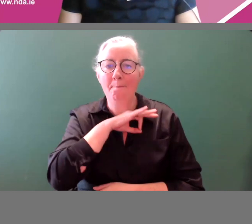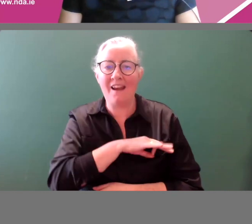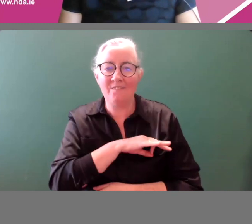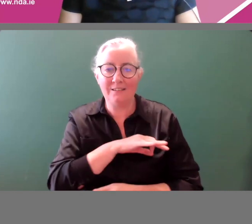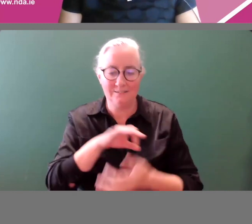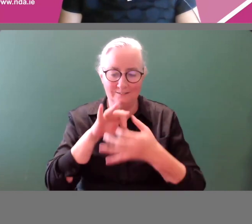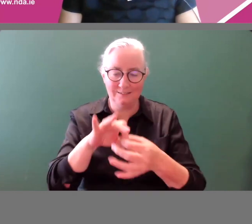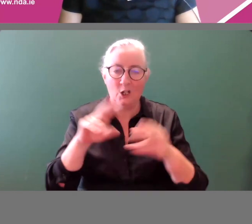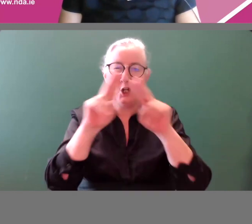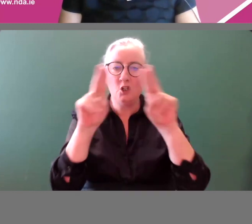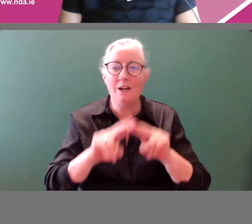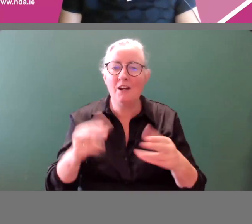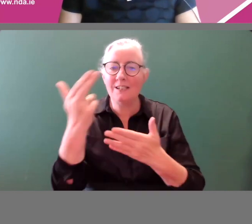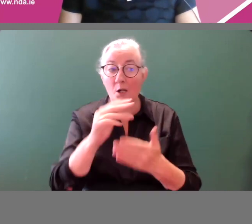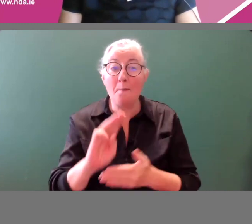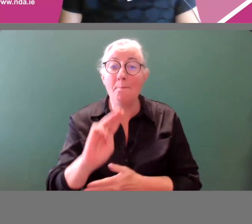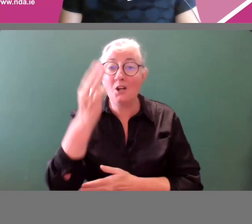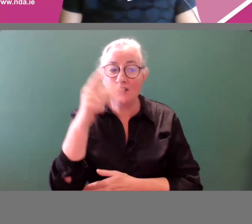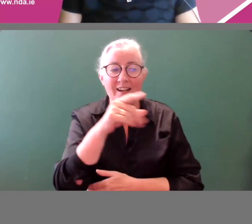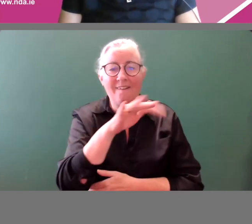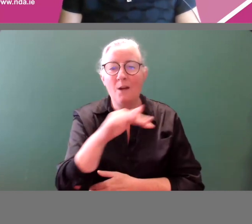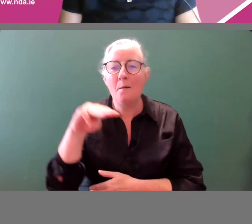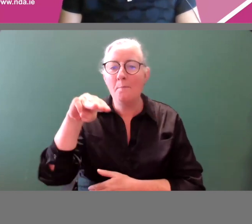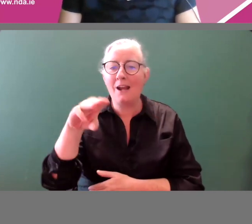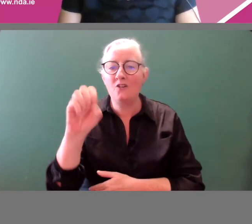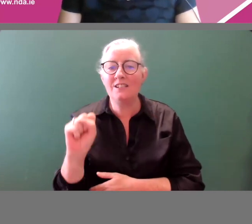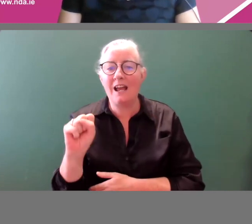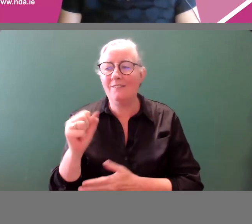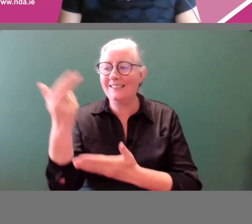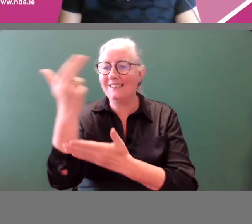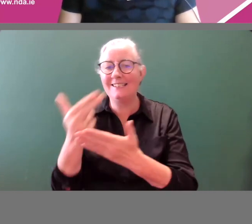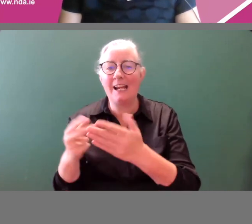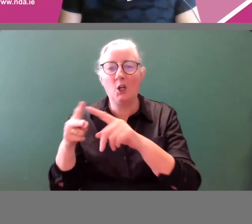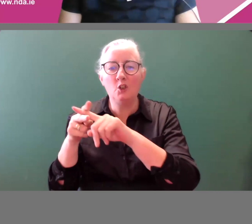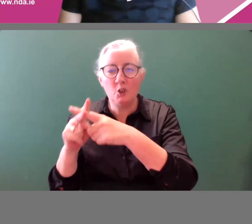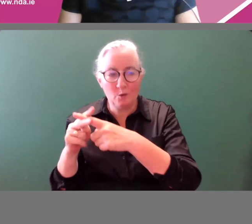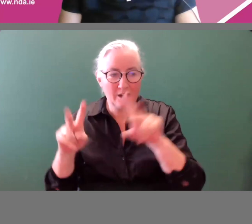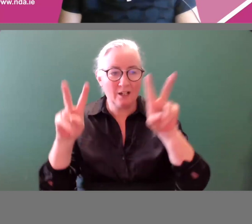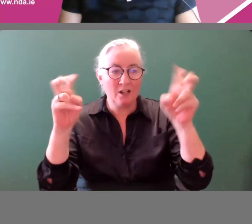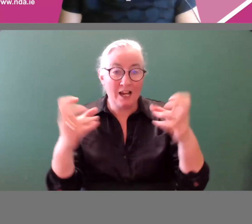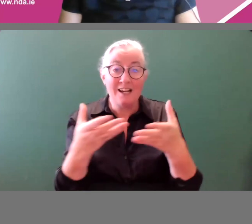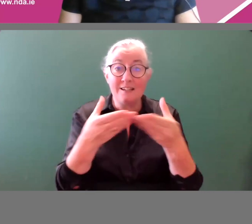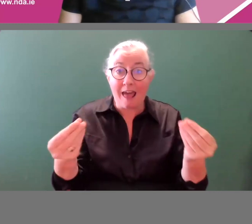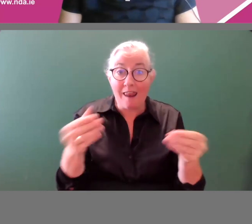the image is on screen is from a Microsoft design toolkit and the title is solve for one and extend